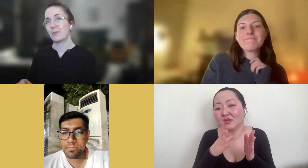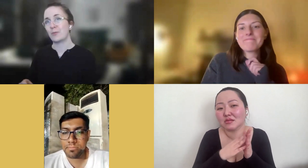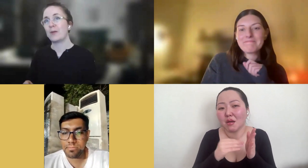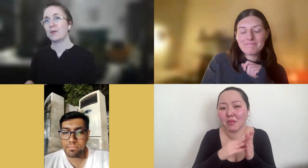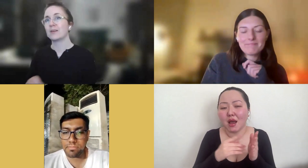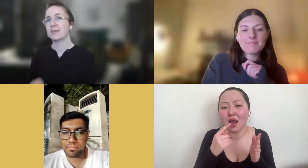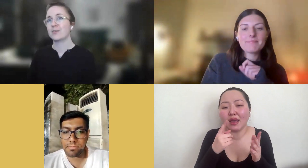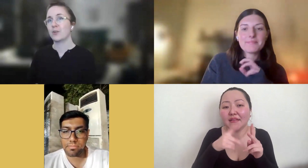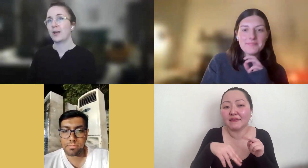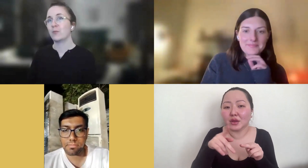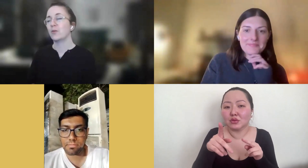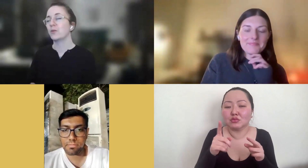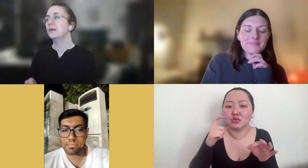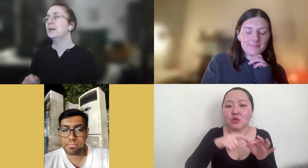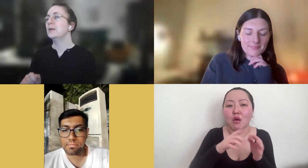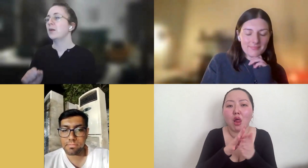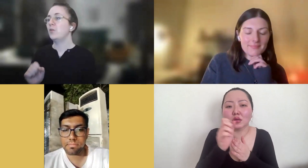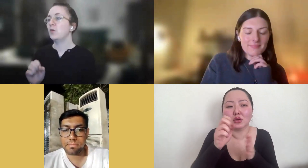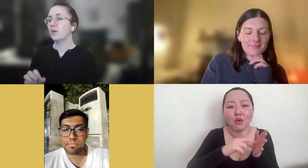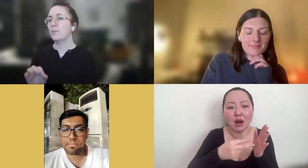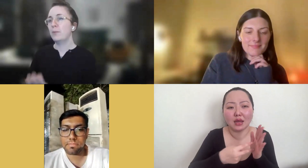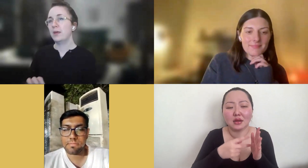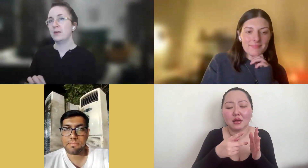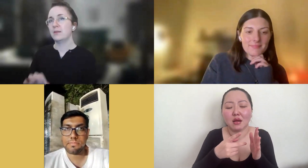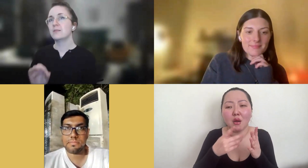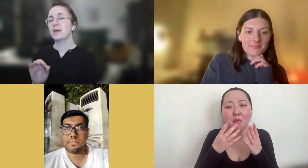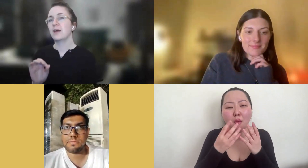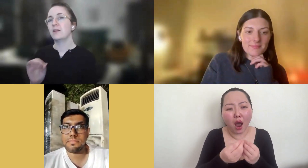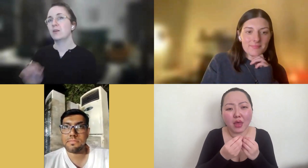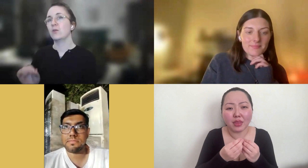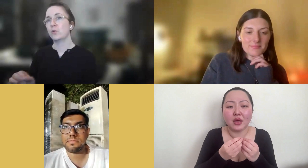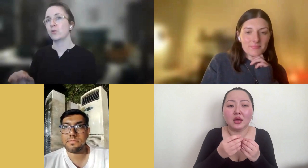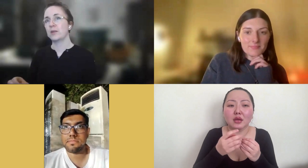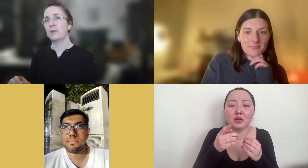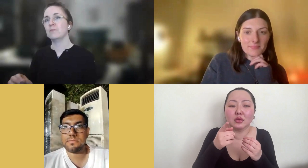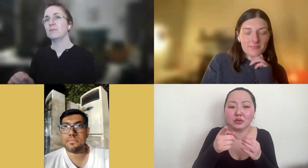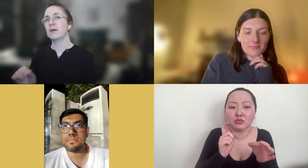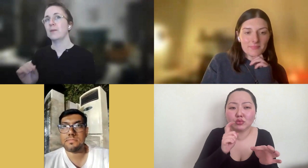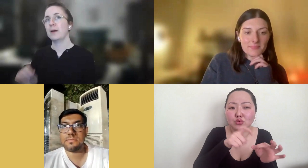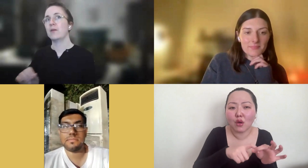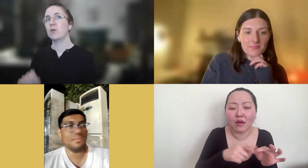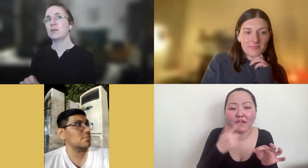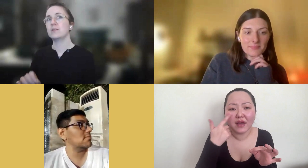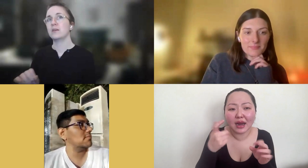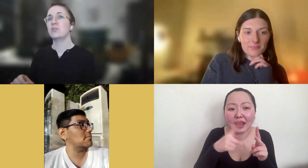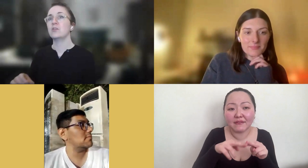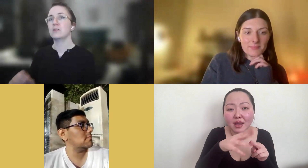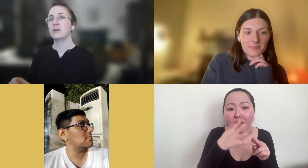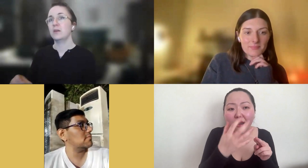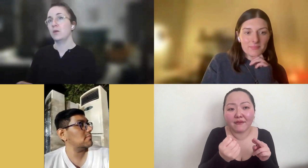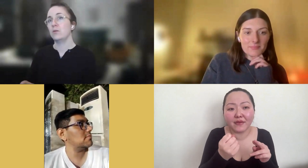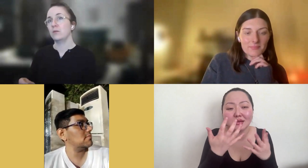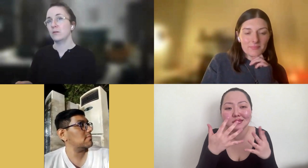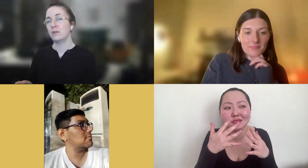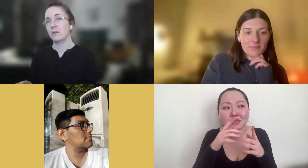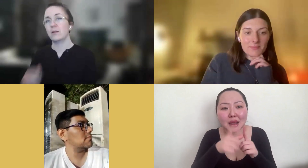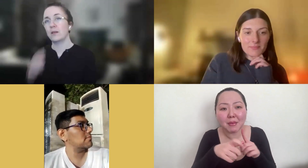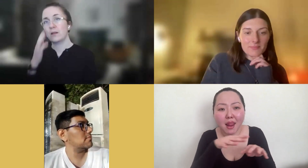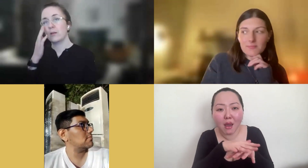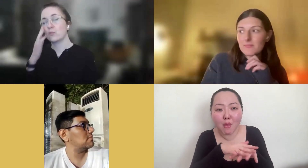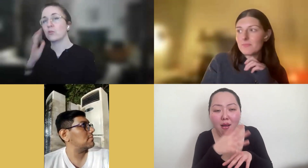disabled network and find peers and talk to them about the honest issues that you - and